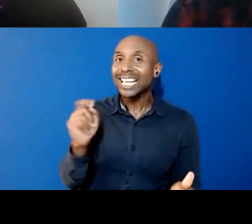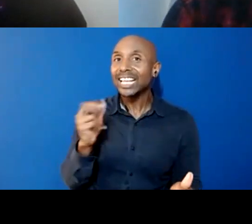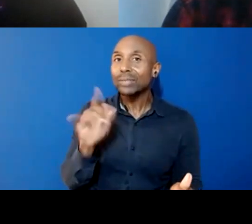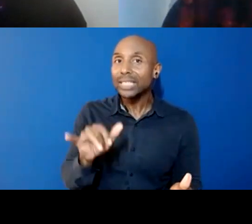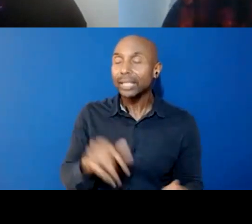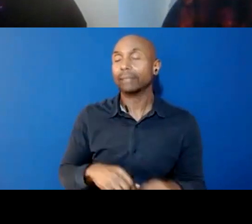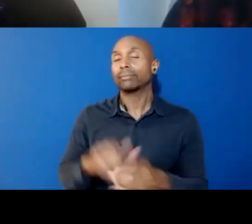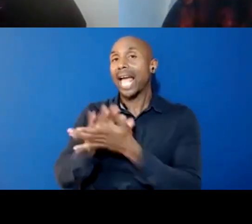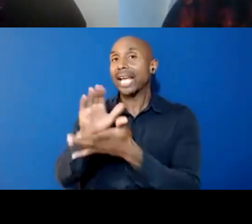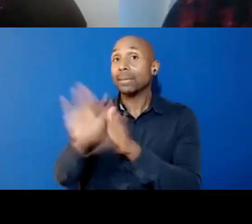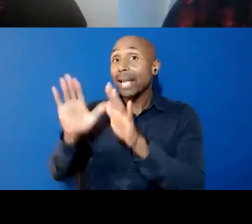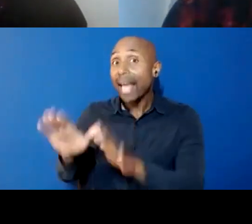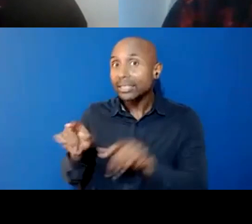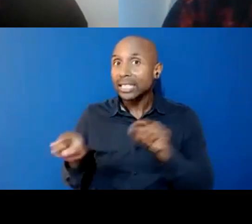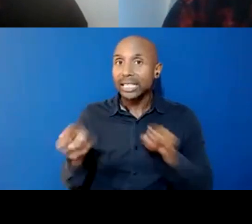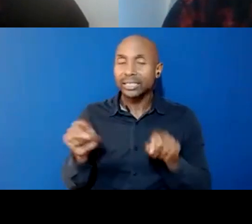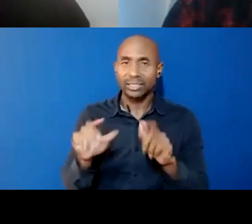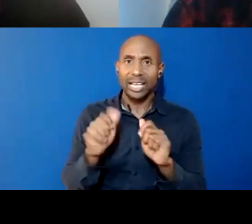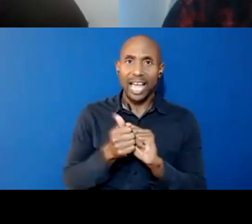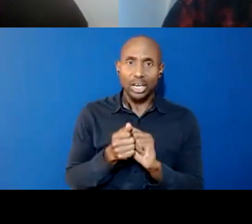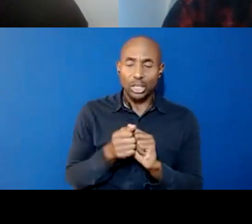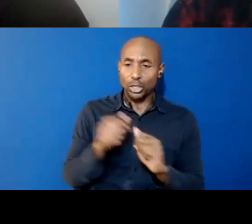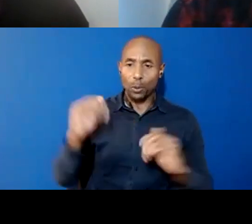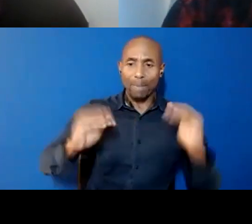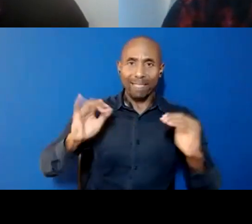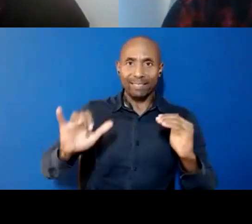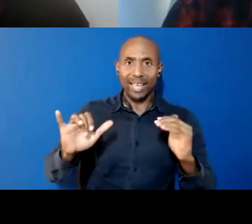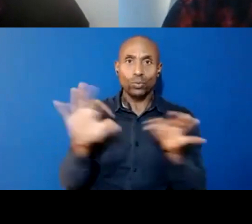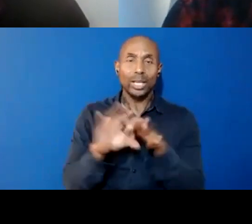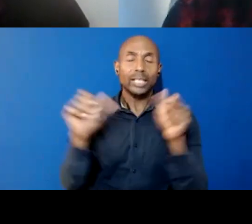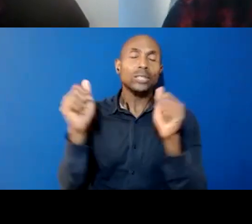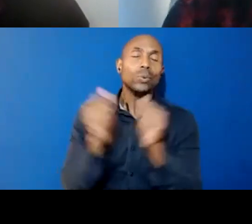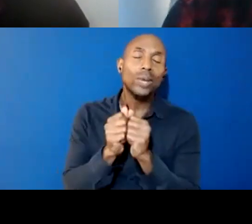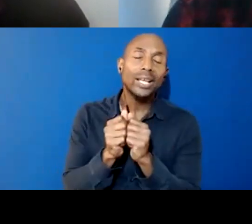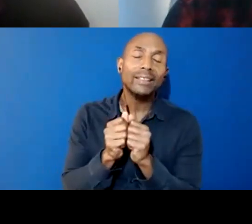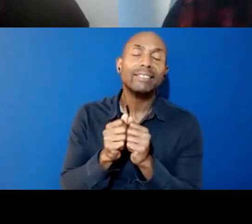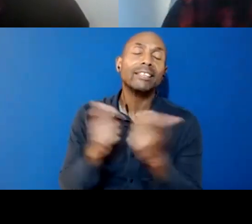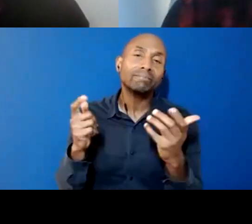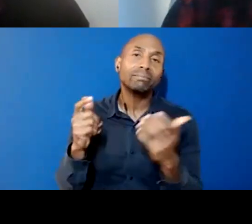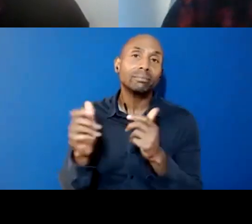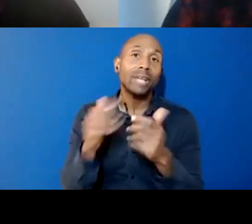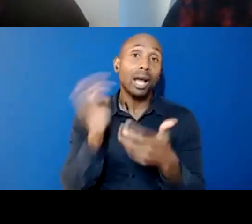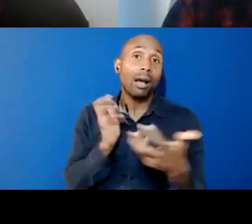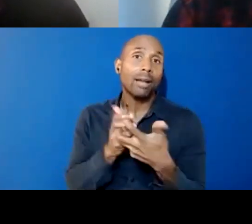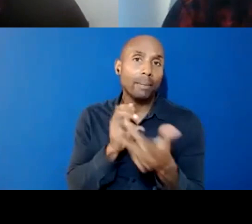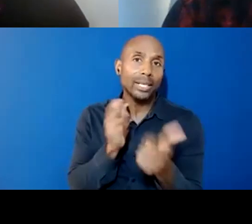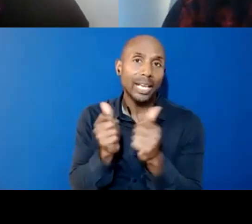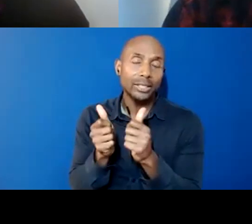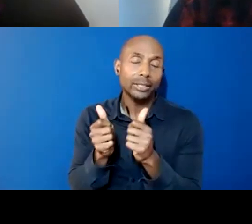What they will tell you is ADA coordinator folks will say you focus on what are the essential requirements?